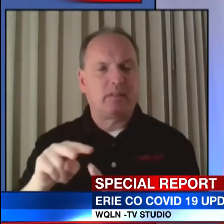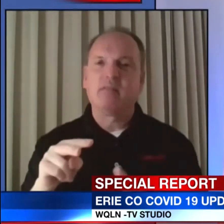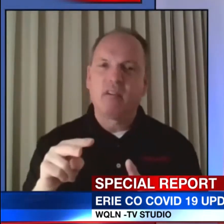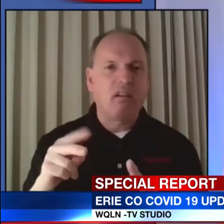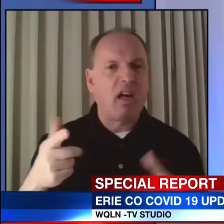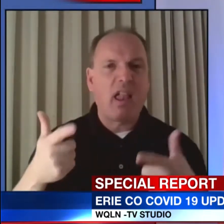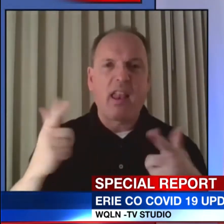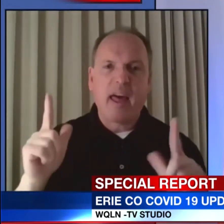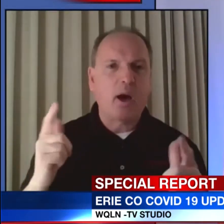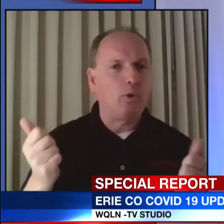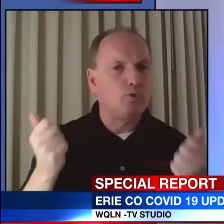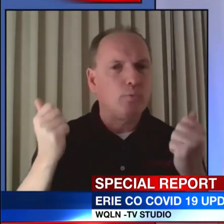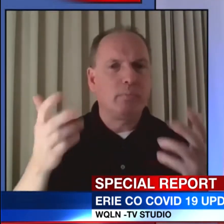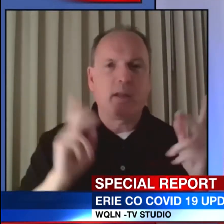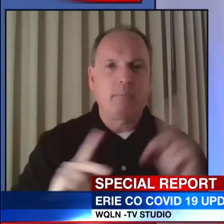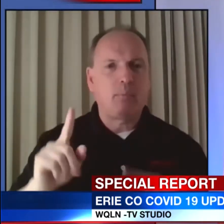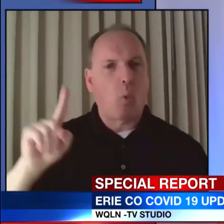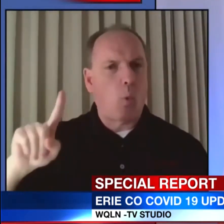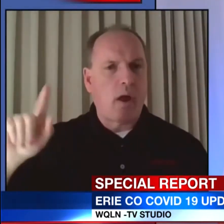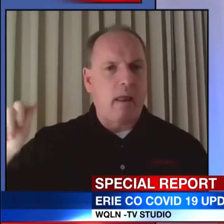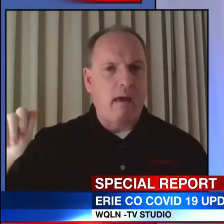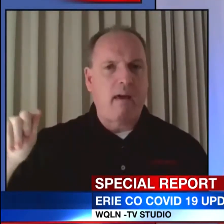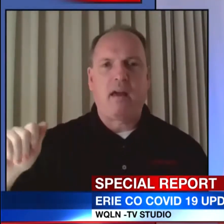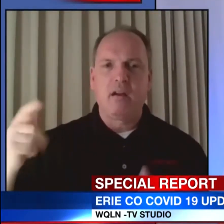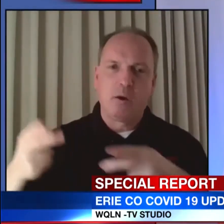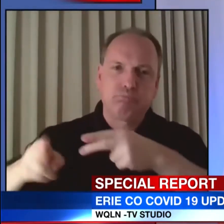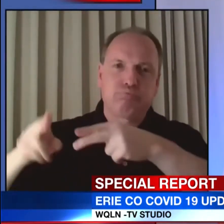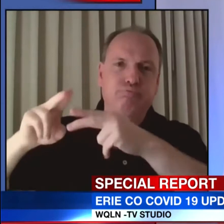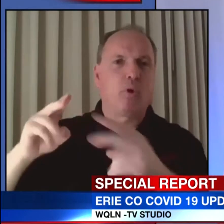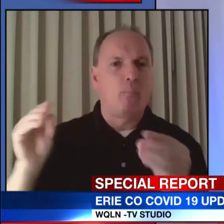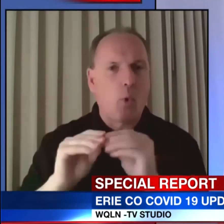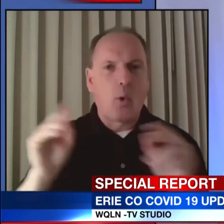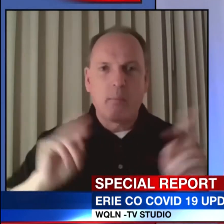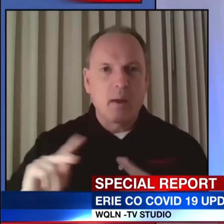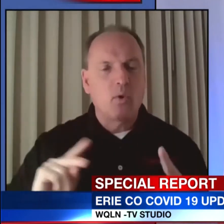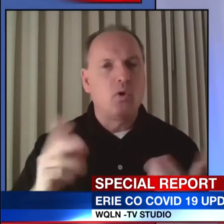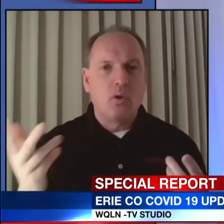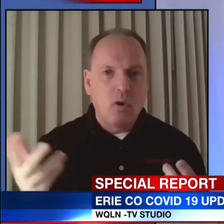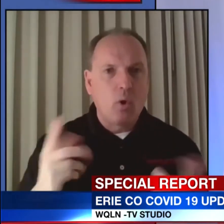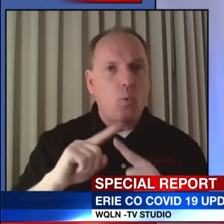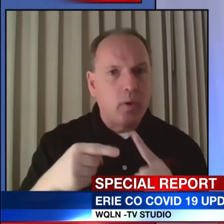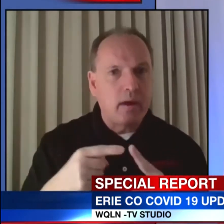LOWERING THE AGE GROUP, ALLOWING MORE PEOPLE IN. CAN YOU GET A SENSE OF HOW